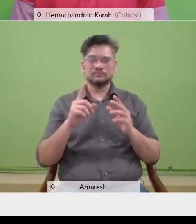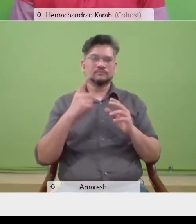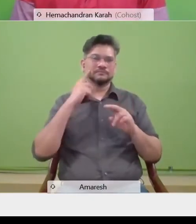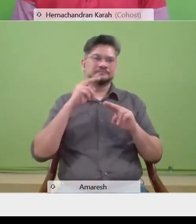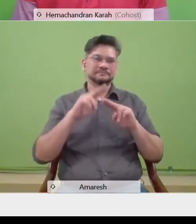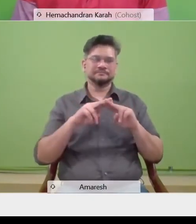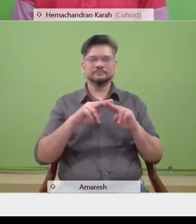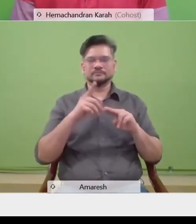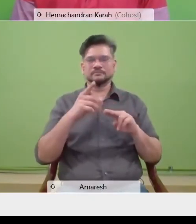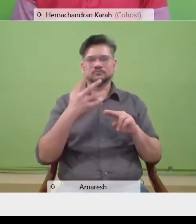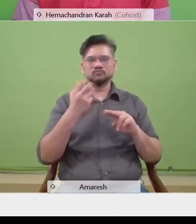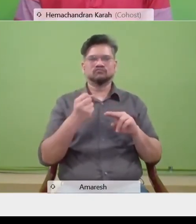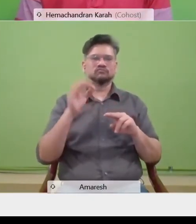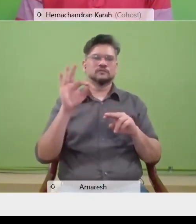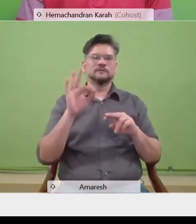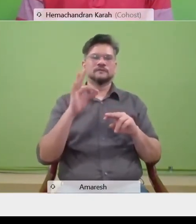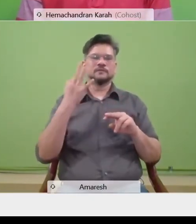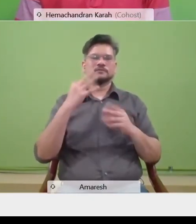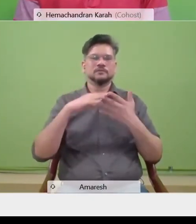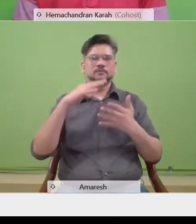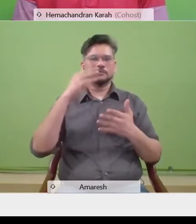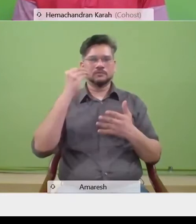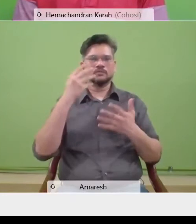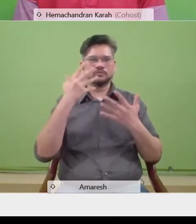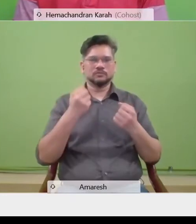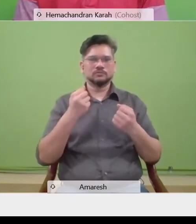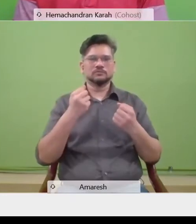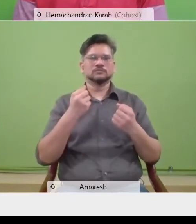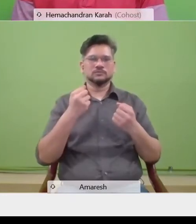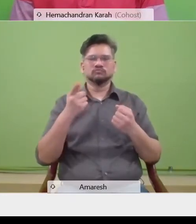want to learn French you have a French I may of course say you have French teachers